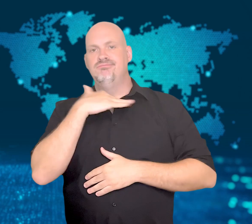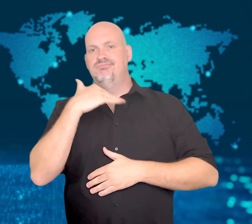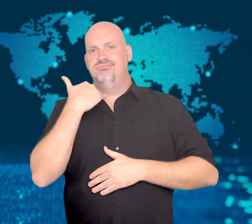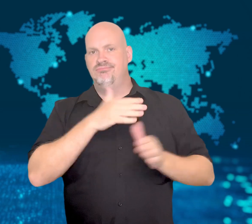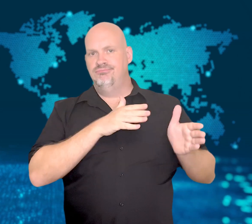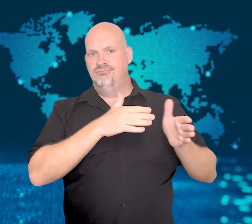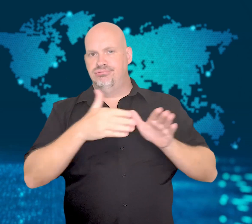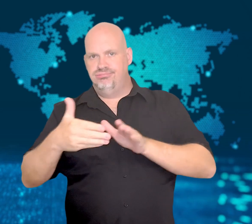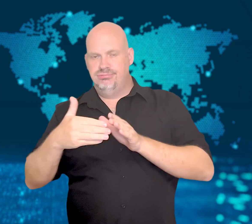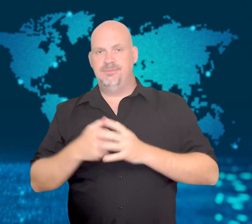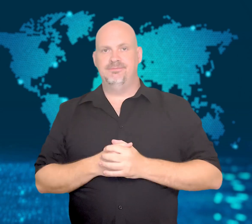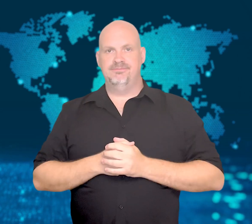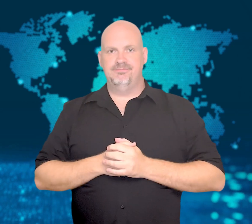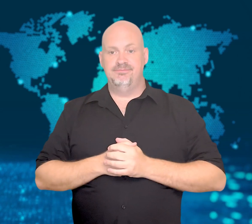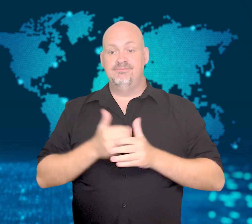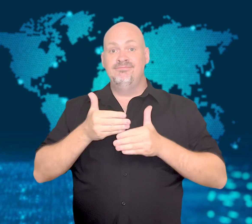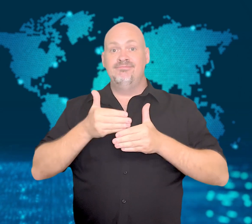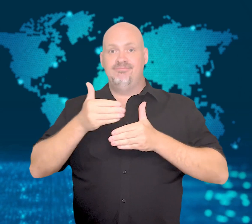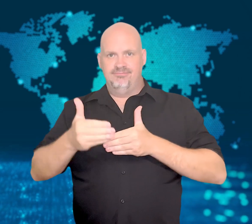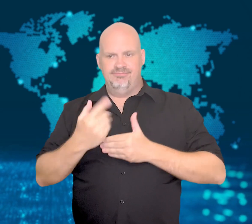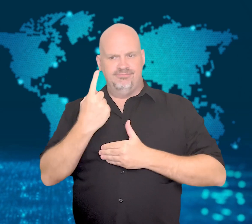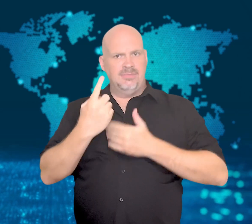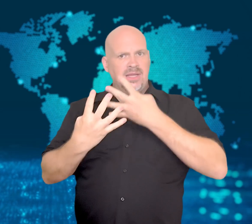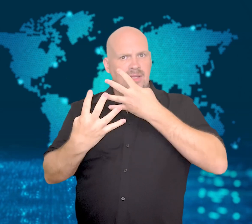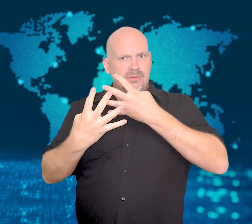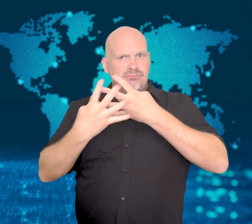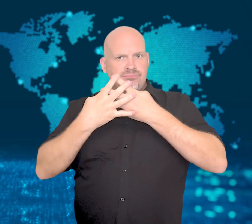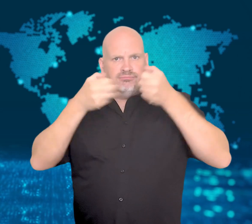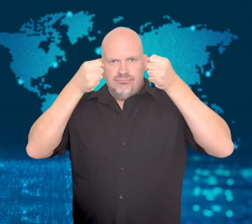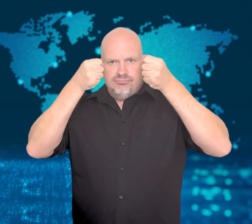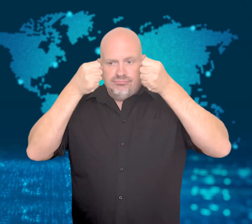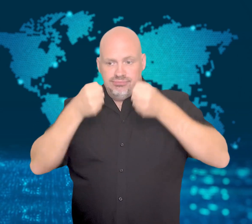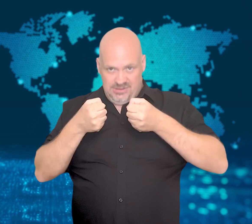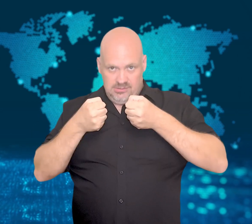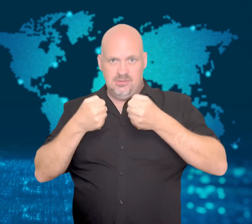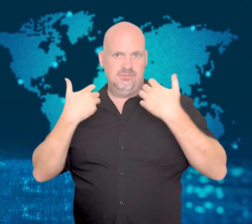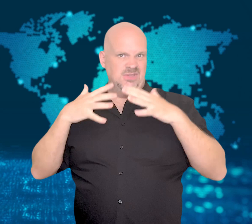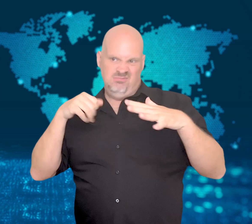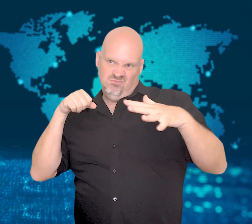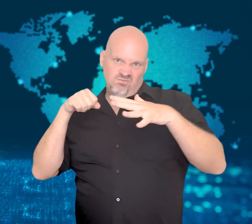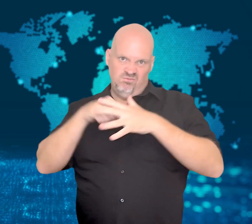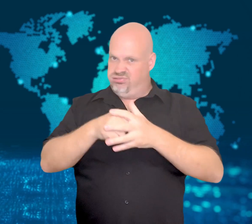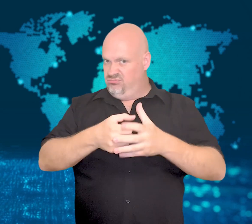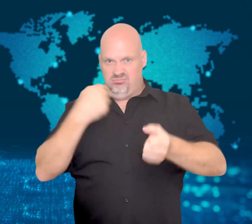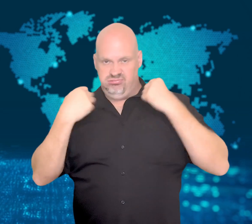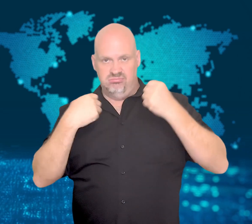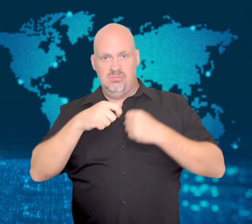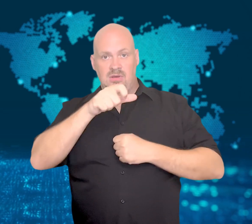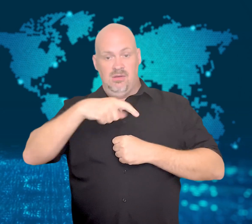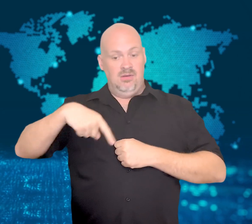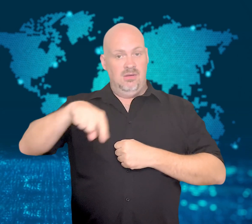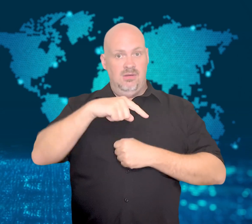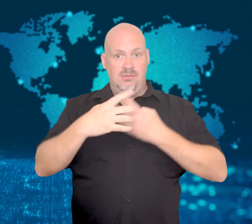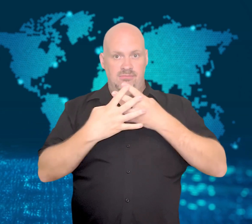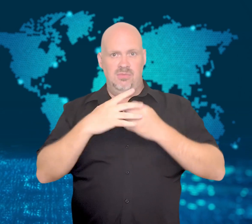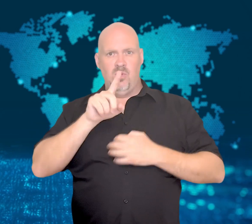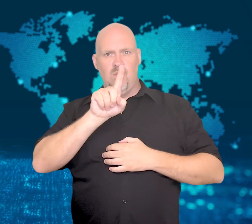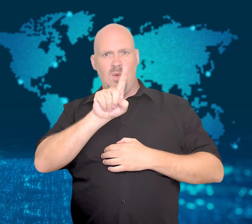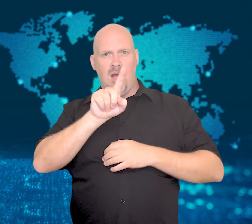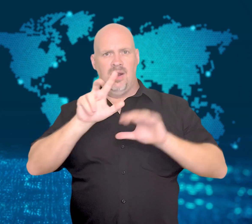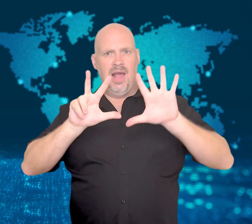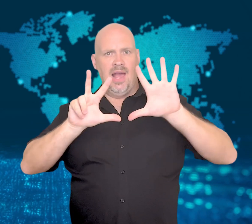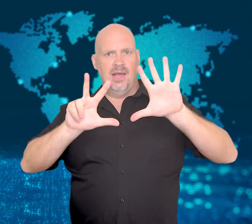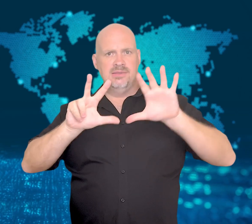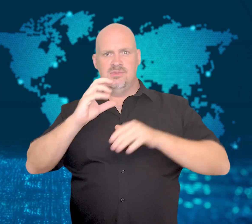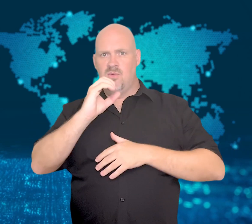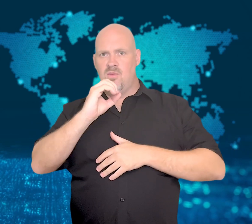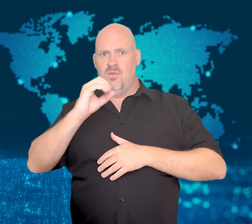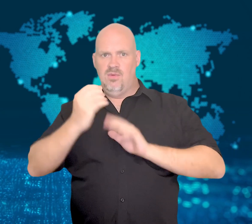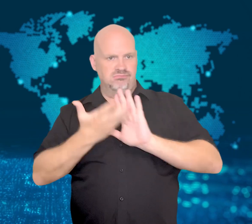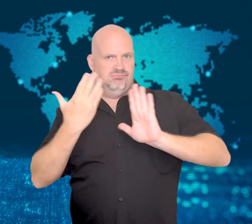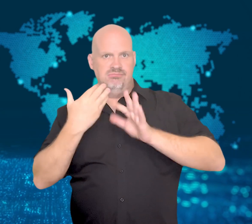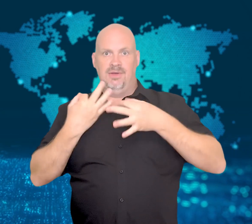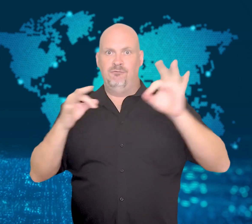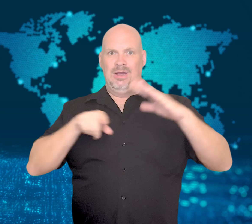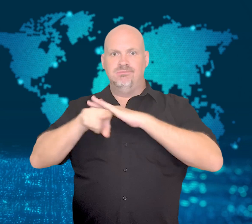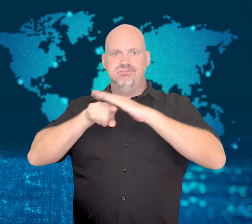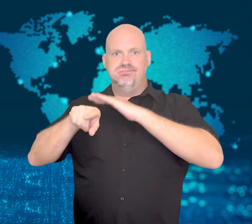In 2021, they attacked security forces, killing 20 police officers.